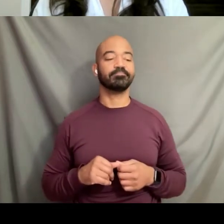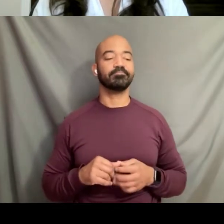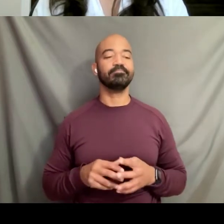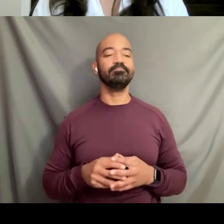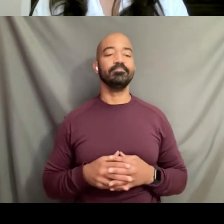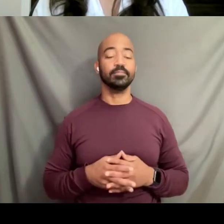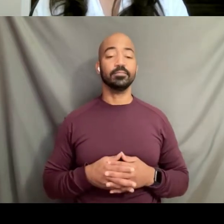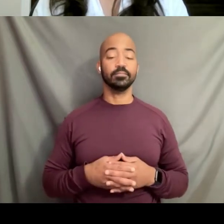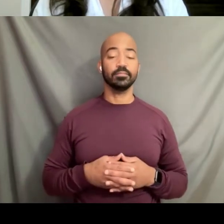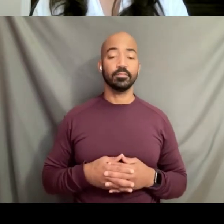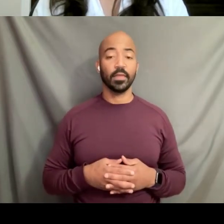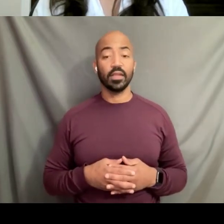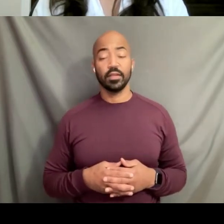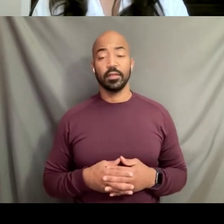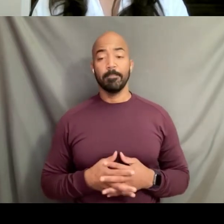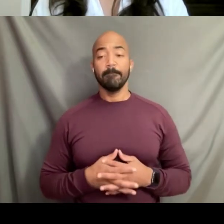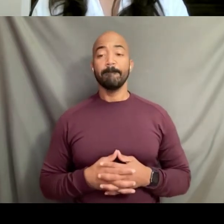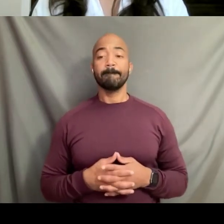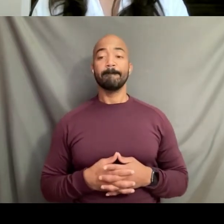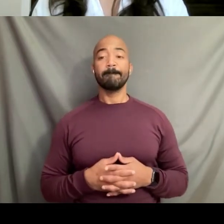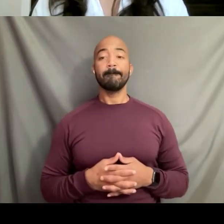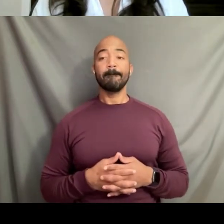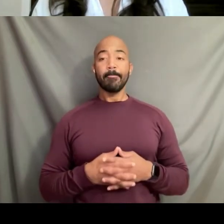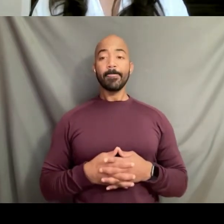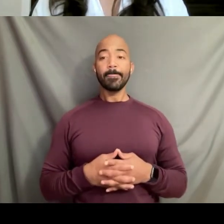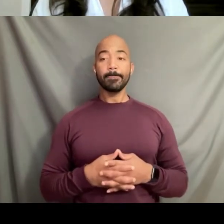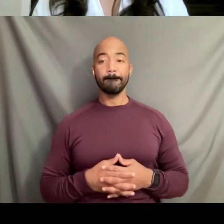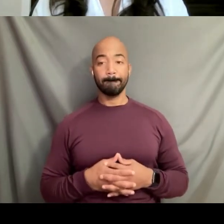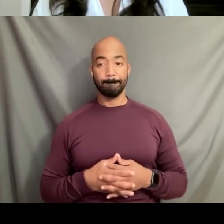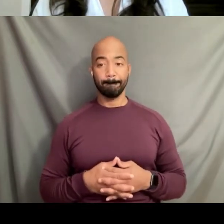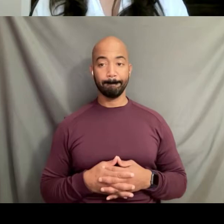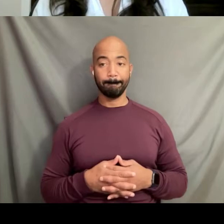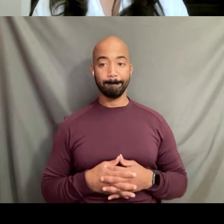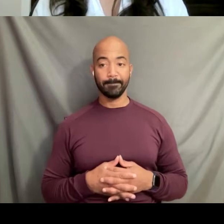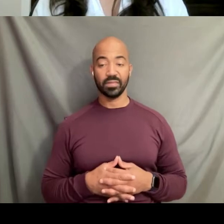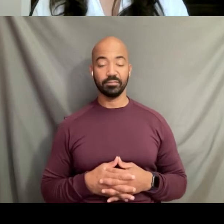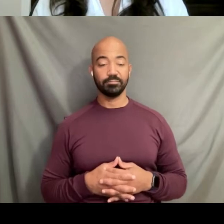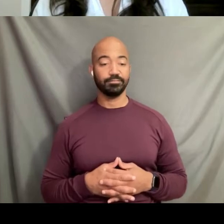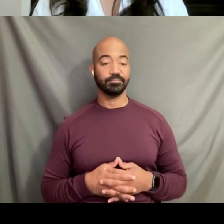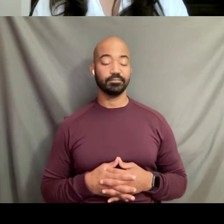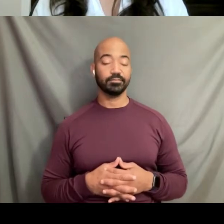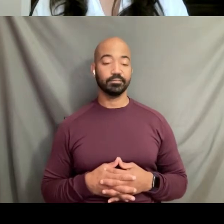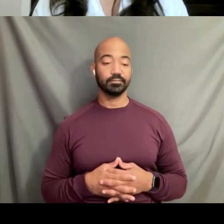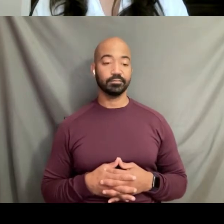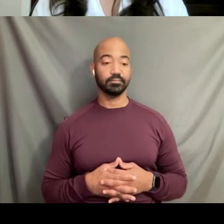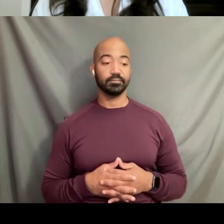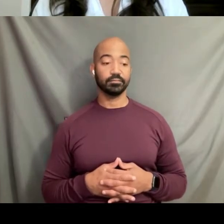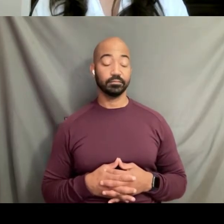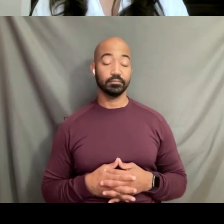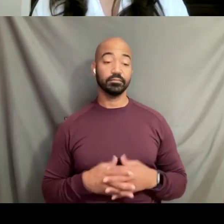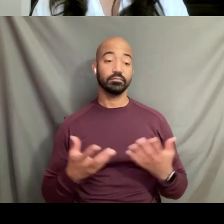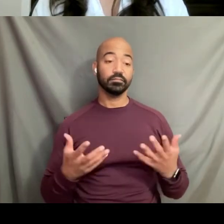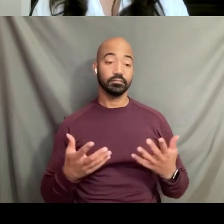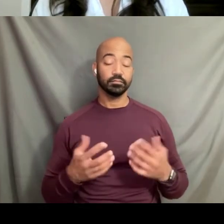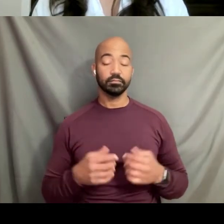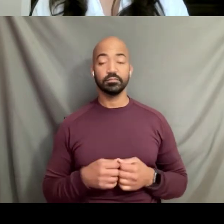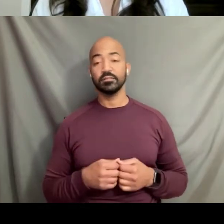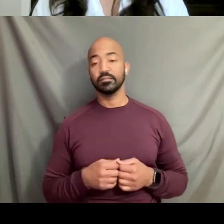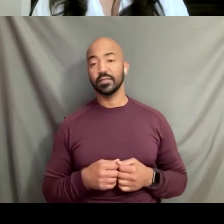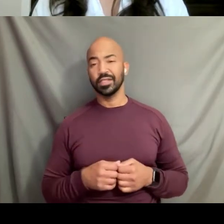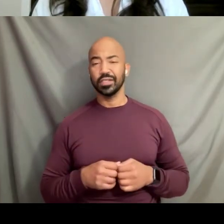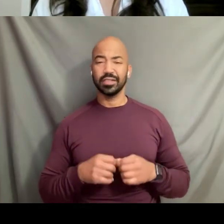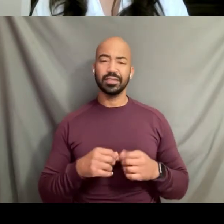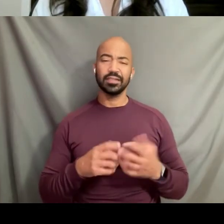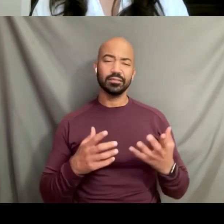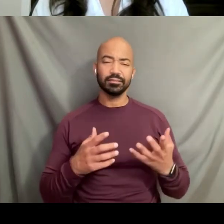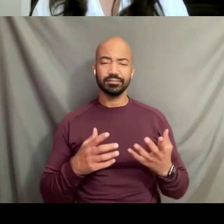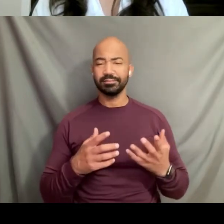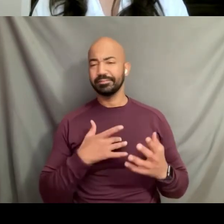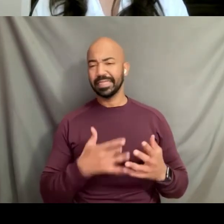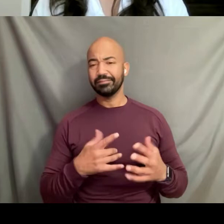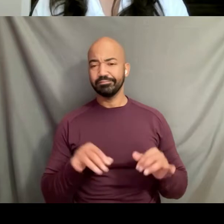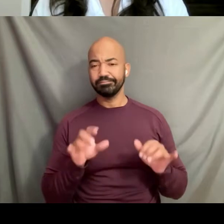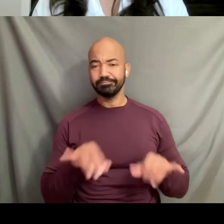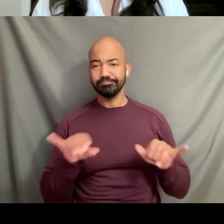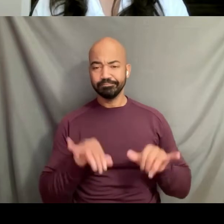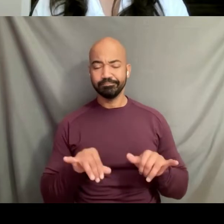I would say that it's not unusual to state that the terms equality and or equity and inclusion